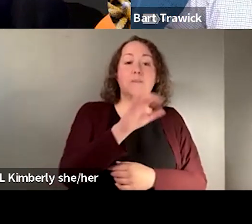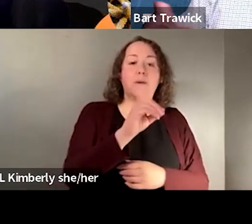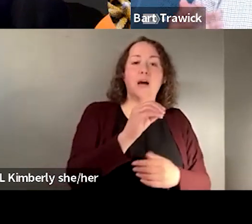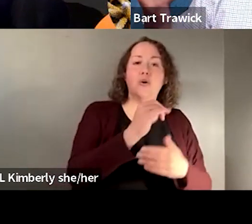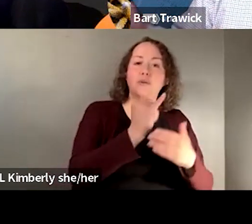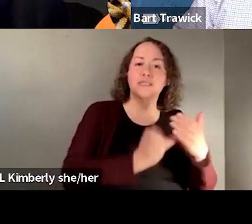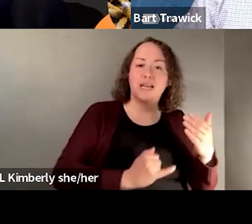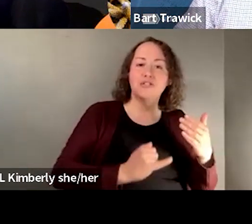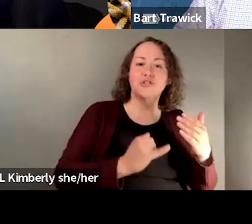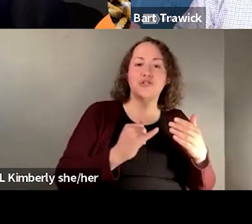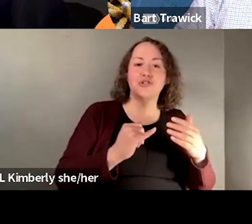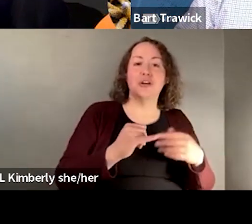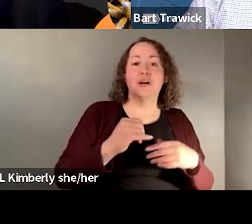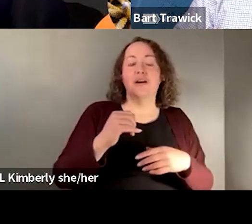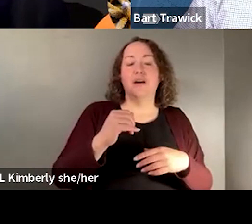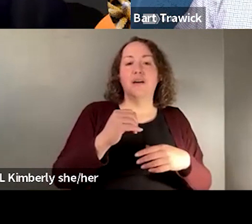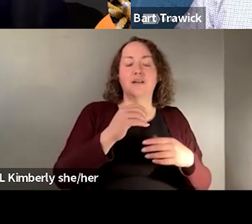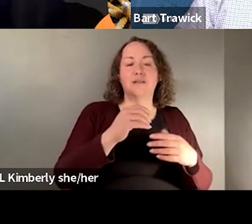maybe you need an NIH-formatted biosketch,